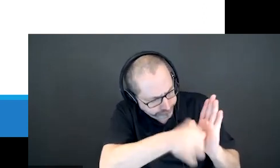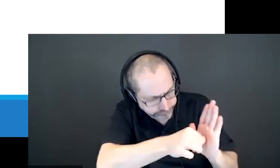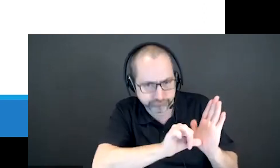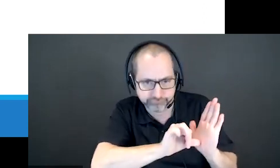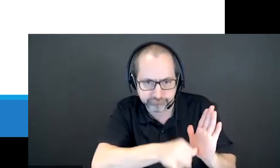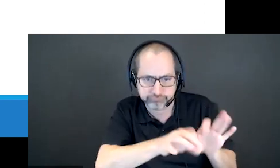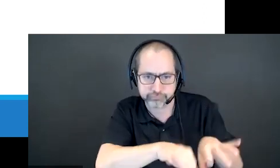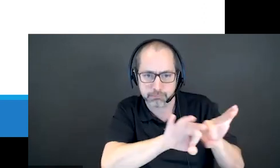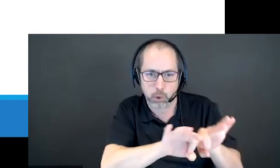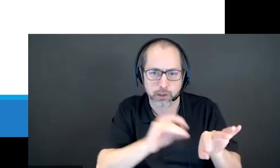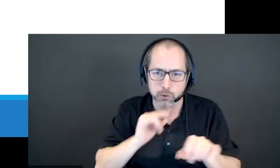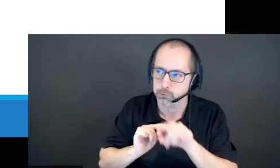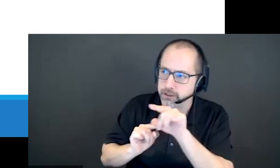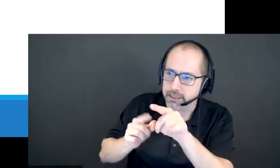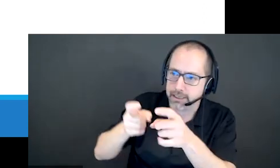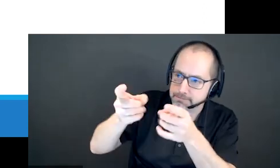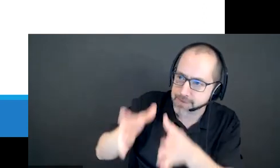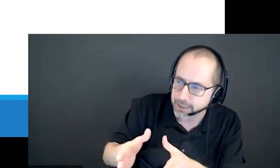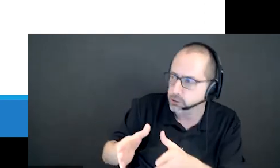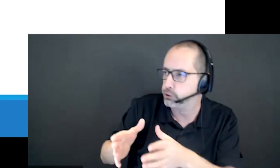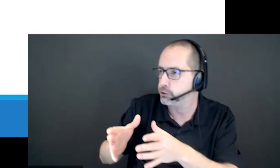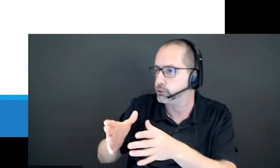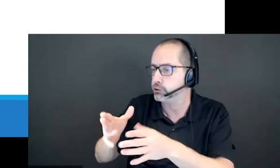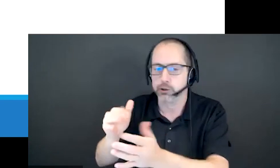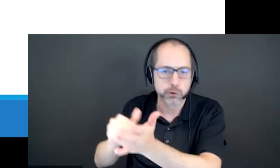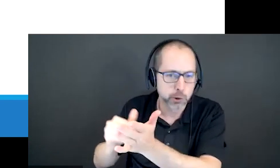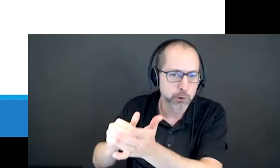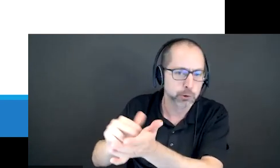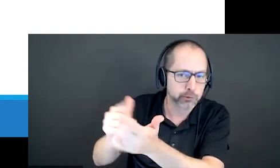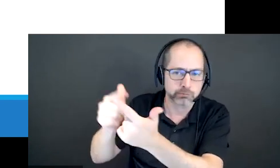managers those in the industry when you are considering disability management and